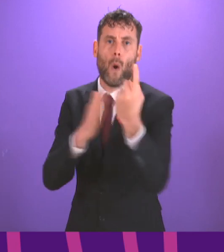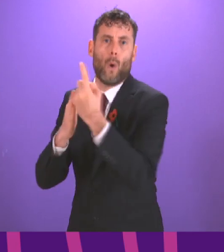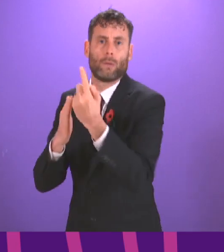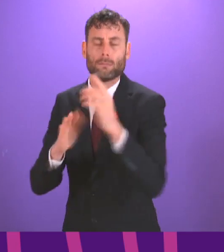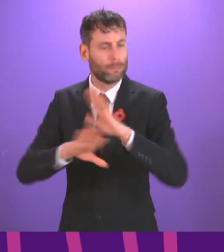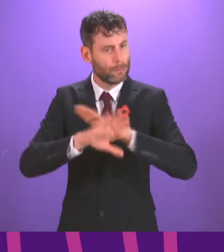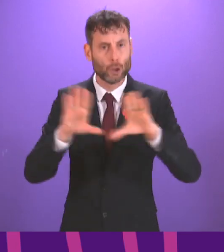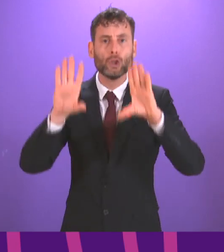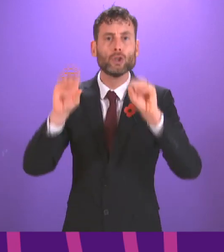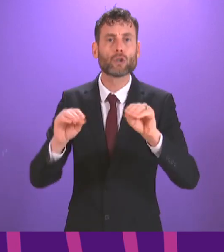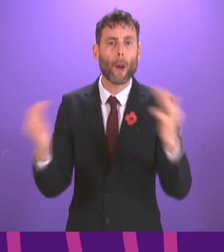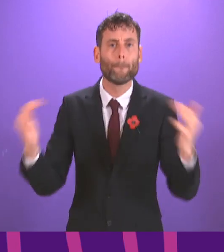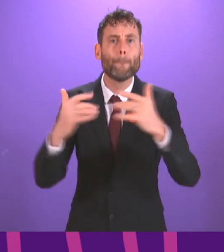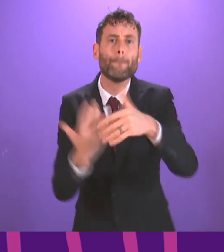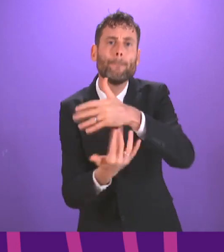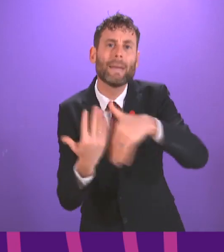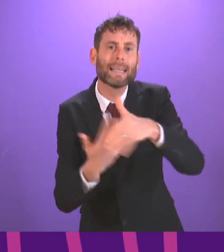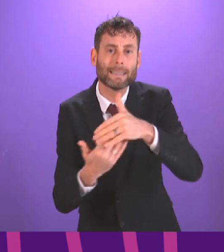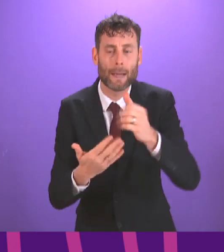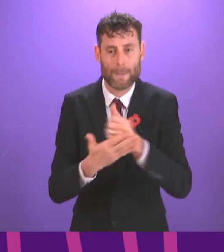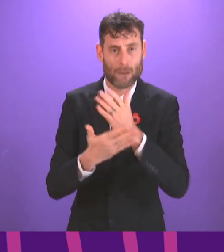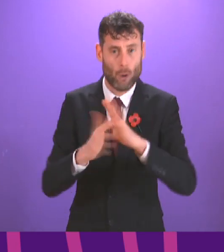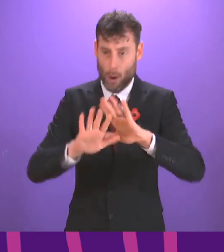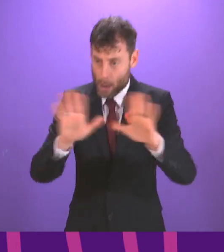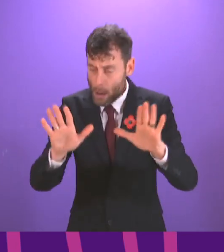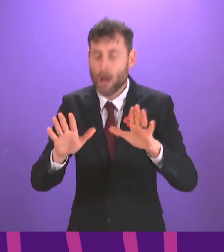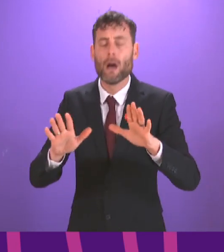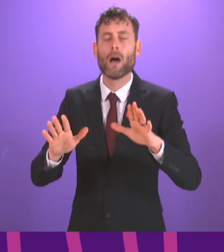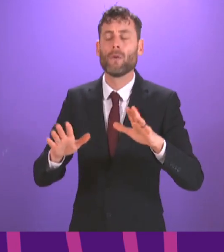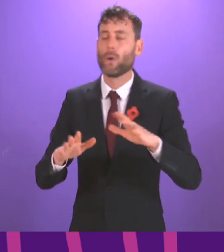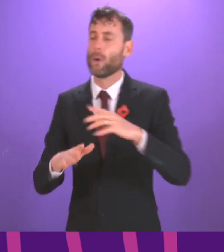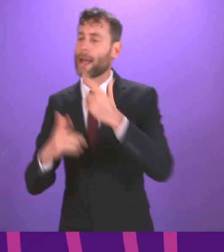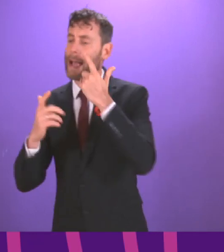regarding care home workers. It is absolutely legitimate to question, with the benefit of